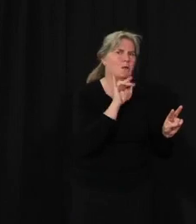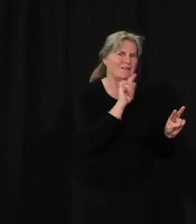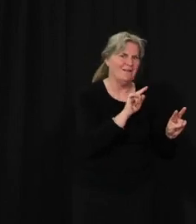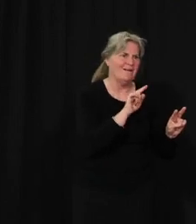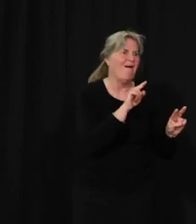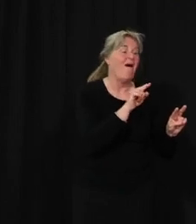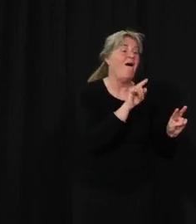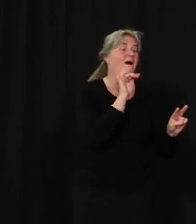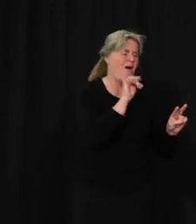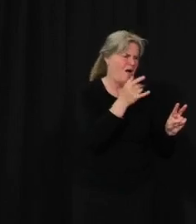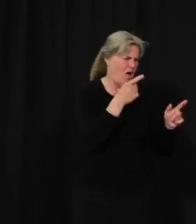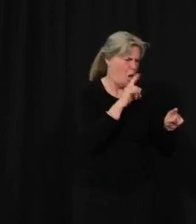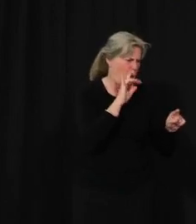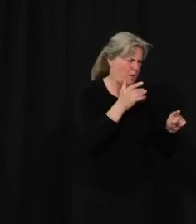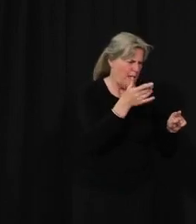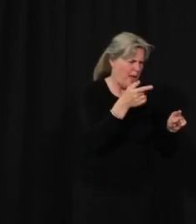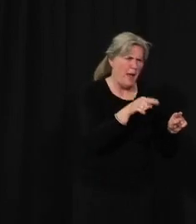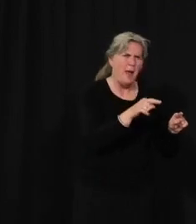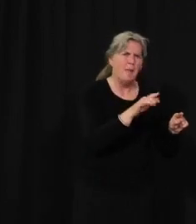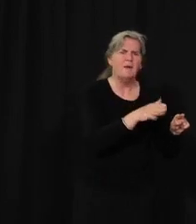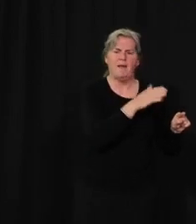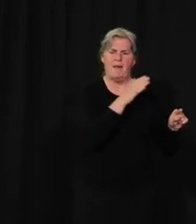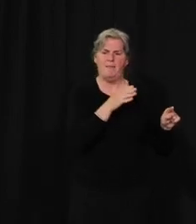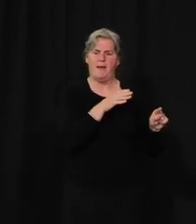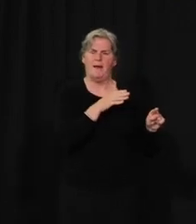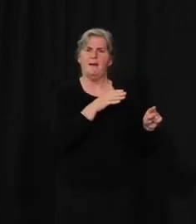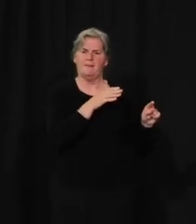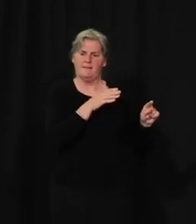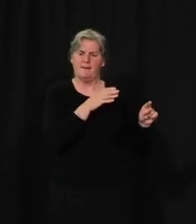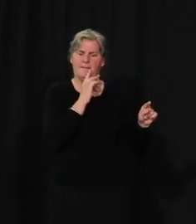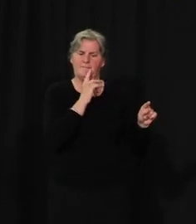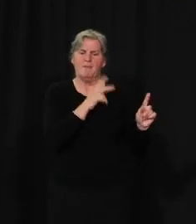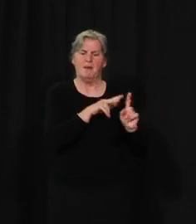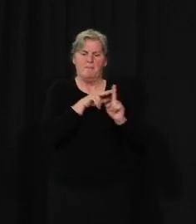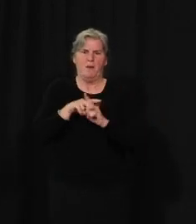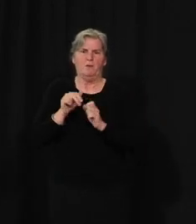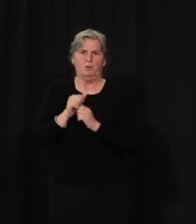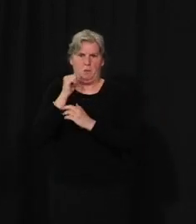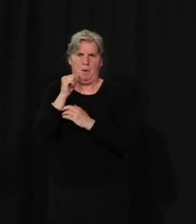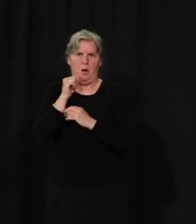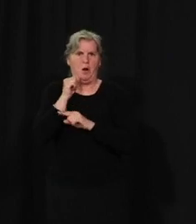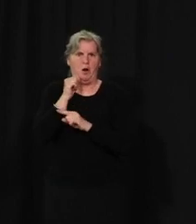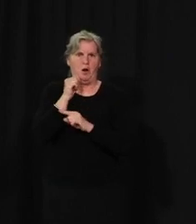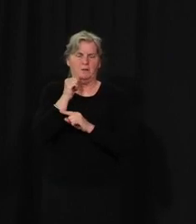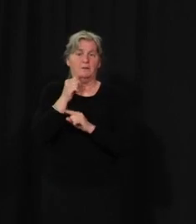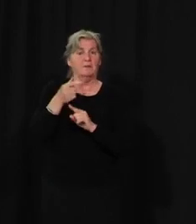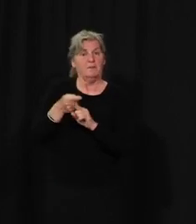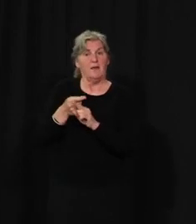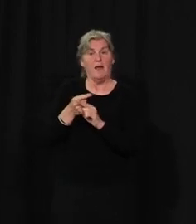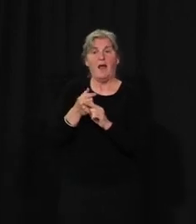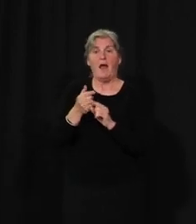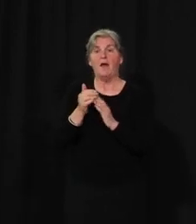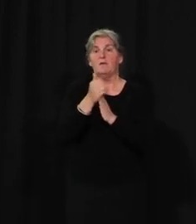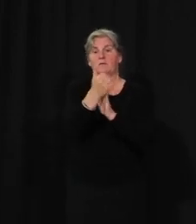planning and recommendations way put into bars reopening. Bars will have guidelines that e